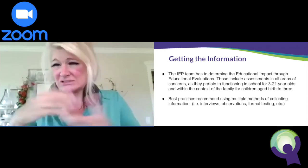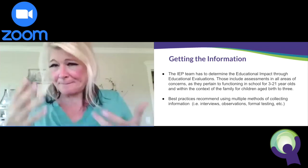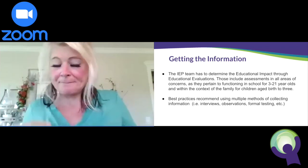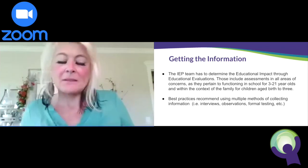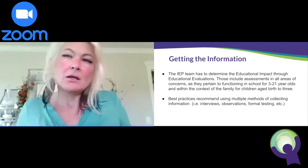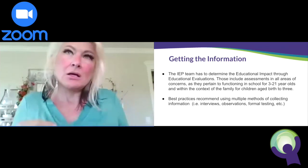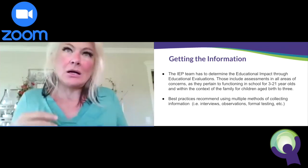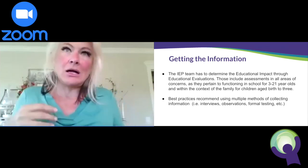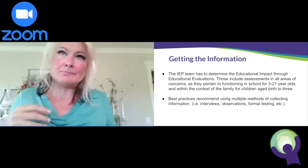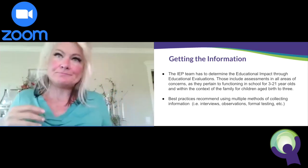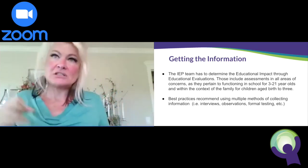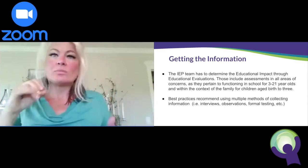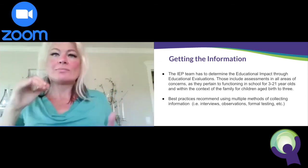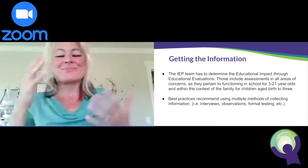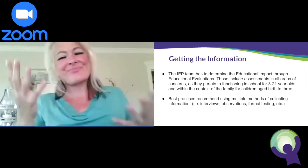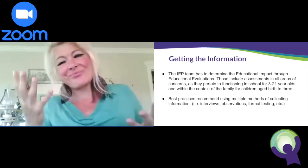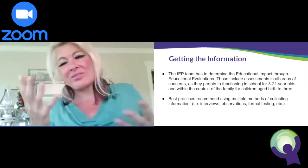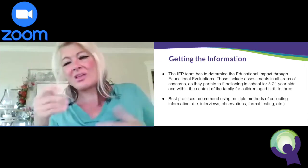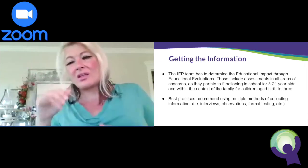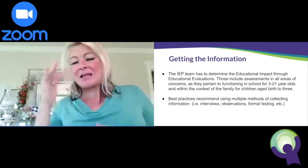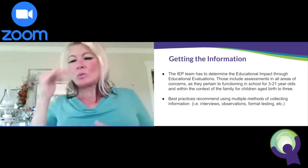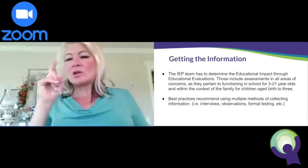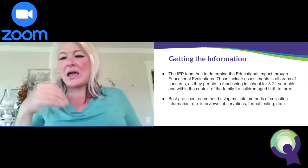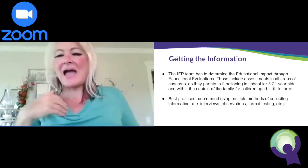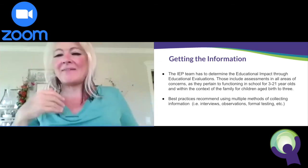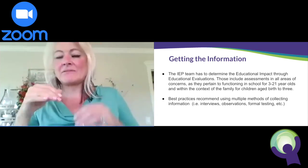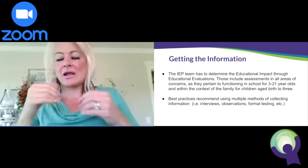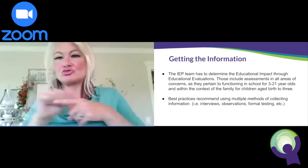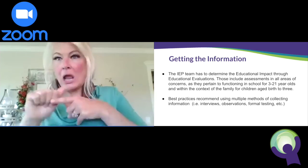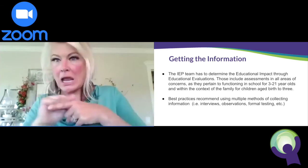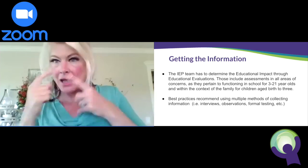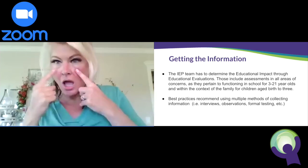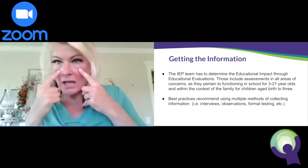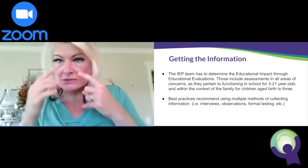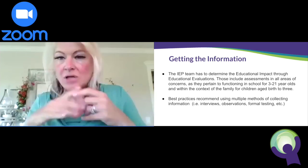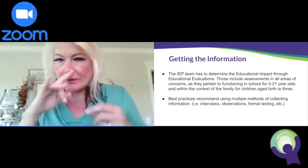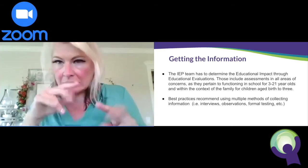so that's a benefit in that in itself.